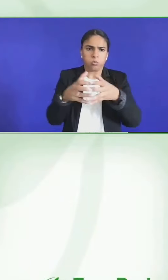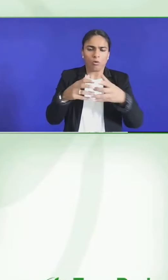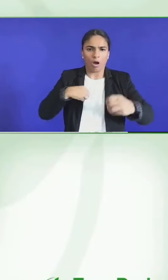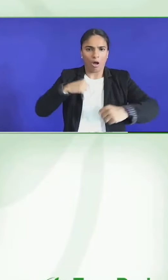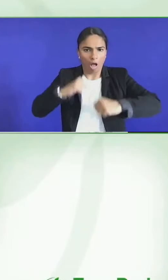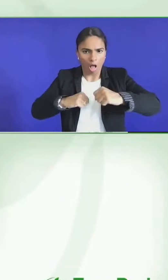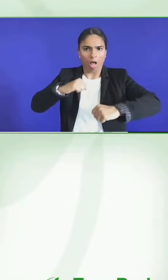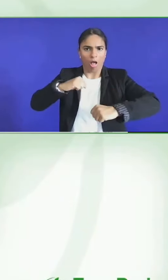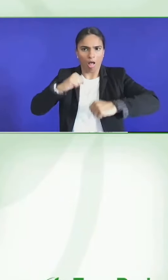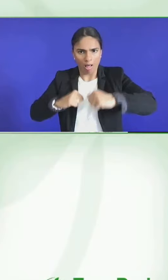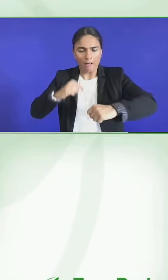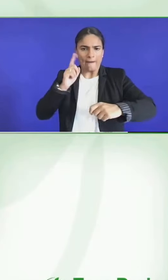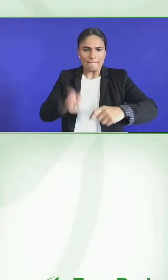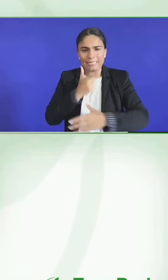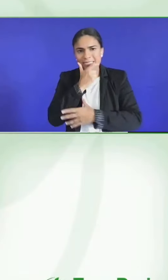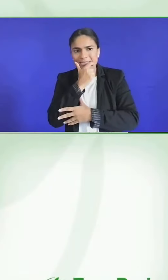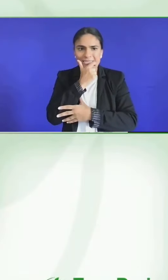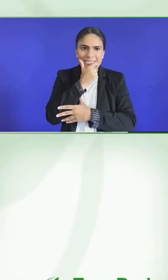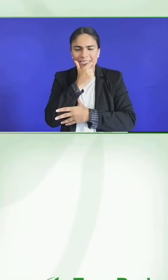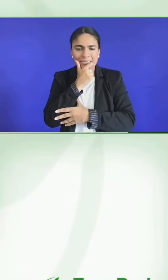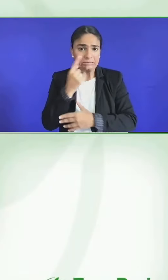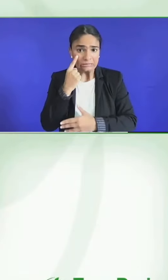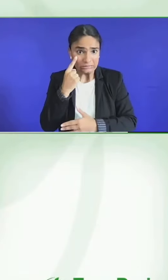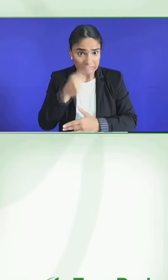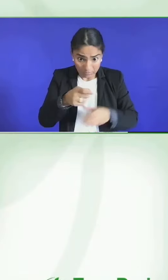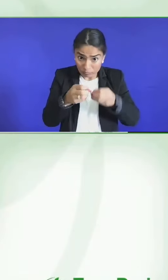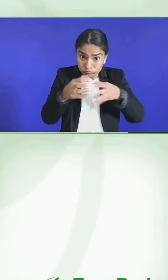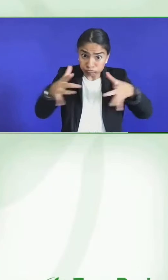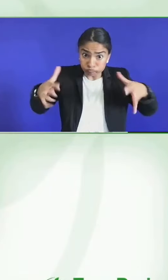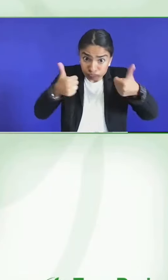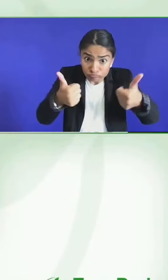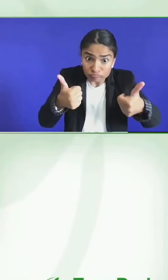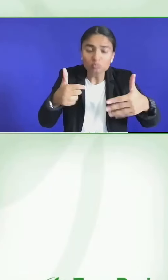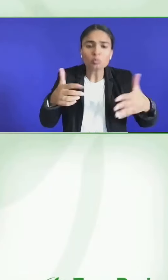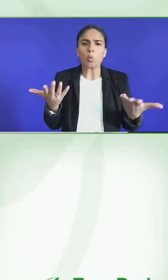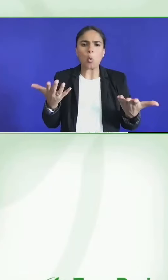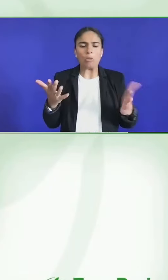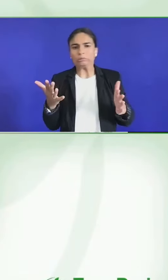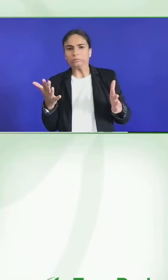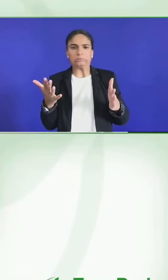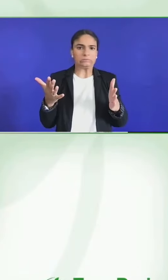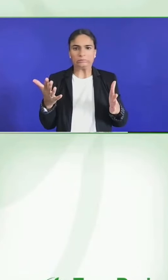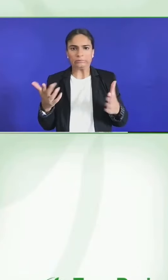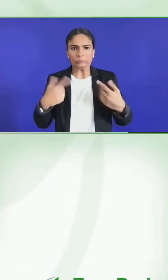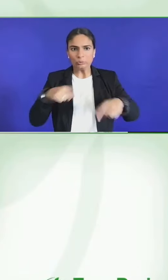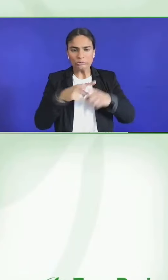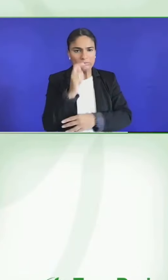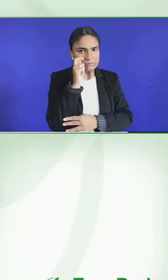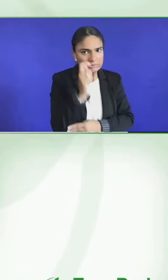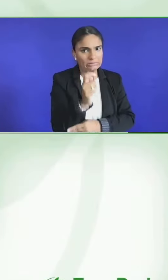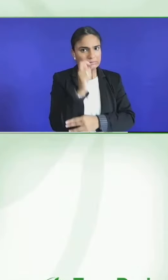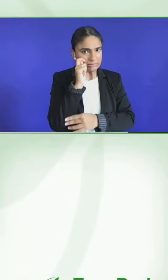the quality we deliver, about the way we take into account what users